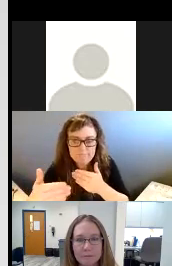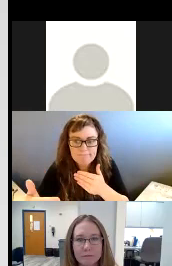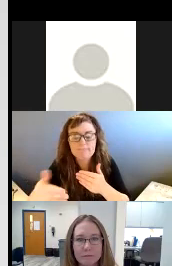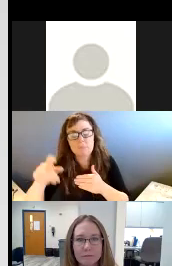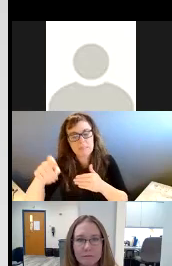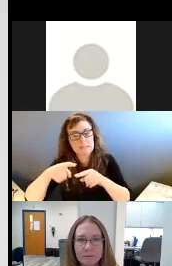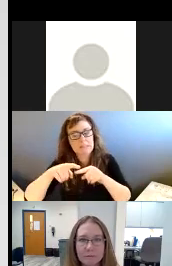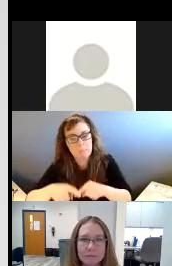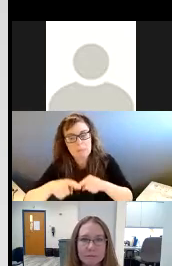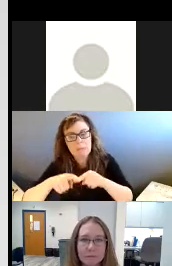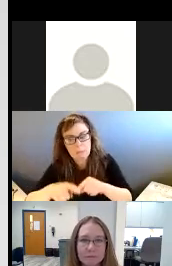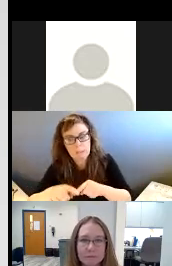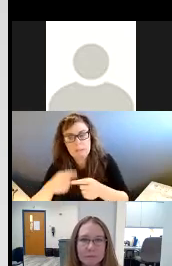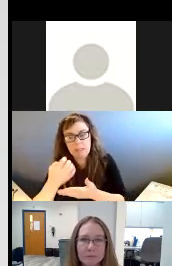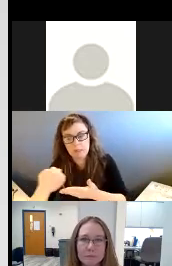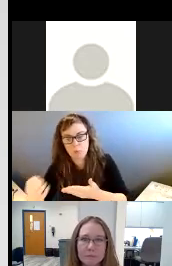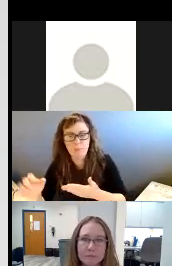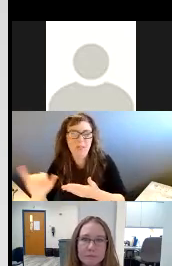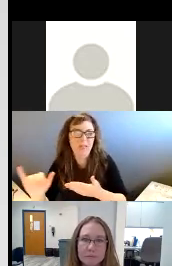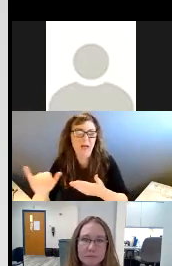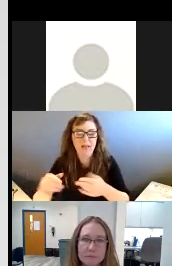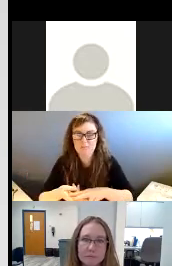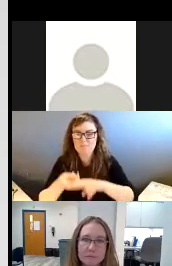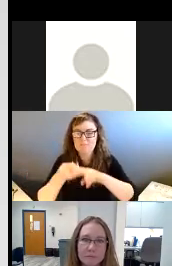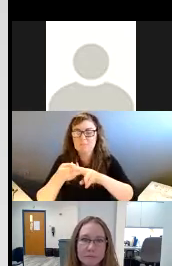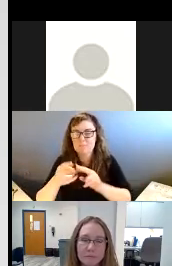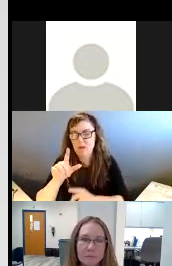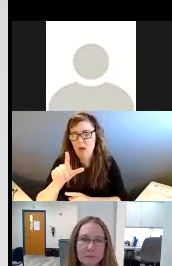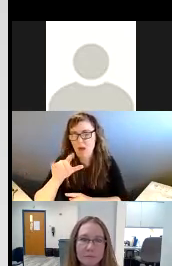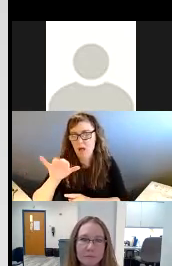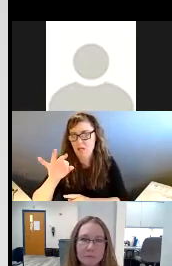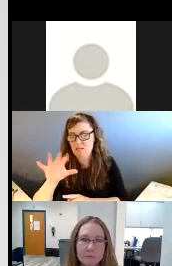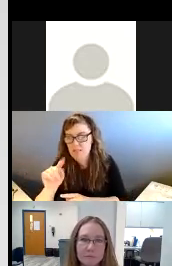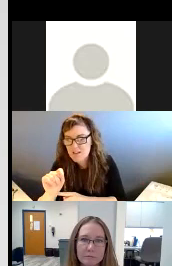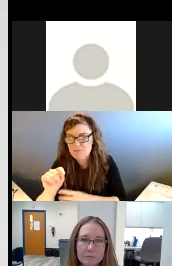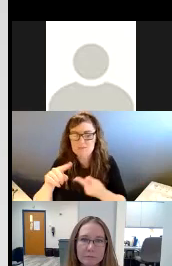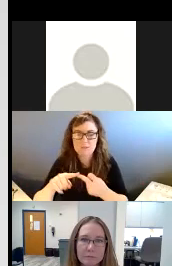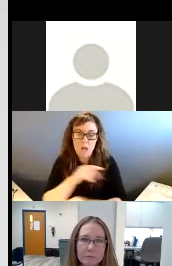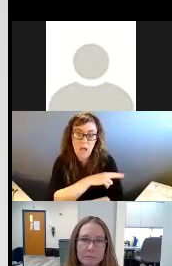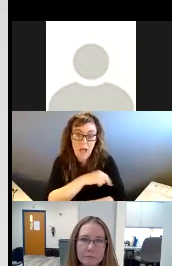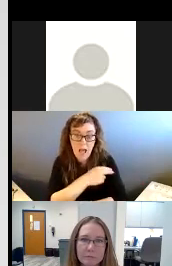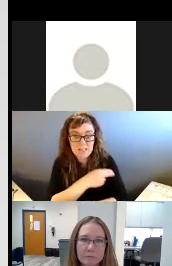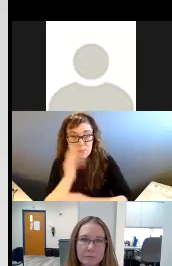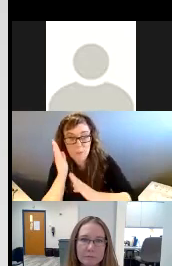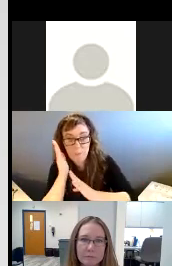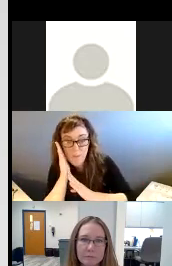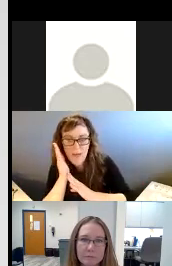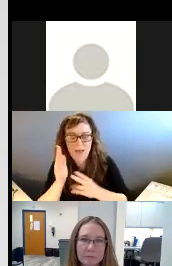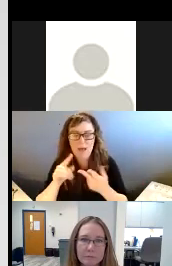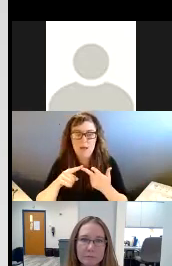EQUIPMENT AS FAR AS A LIFT, A HOSPITAL BED, A WHEELCHAIR, A SHOWER CHAIR, THINGS OF THAT NATURE.